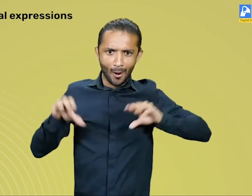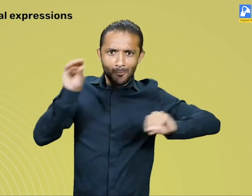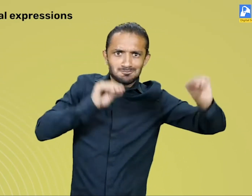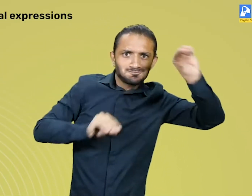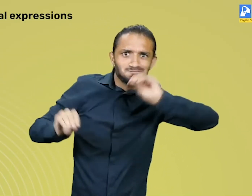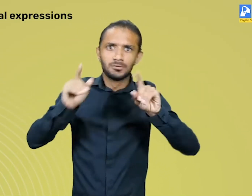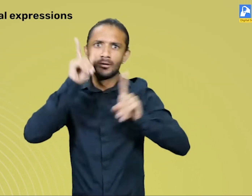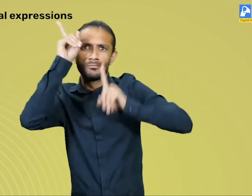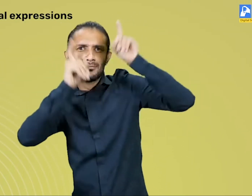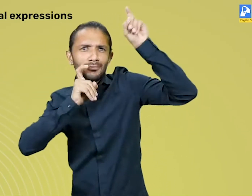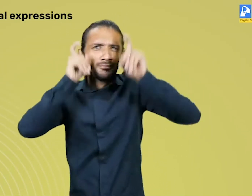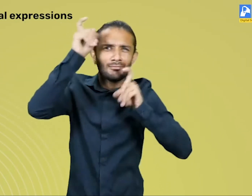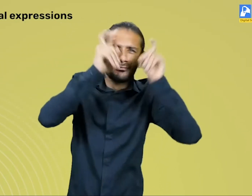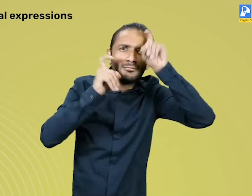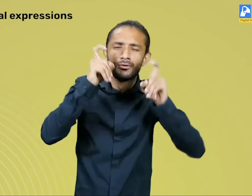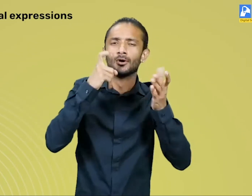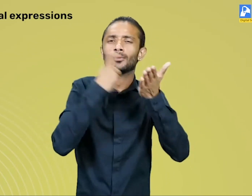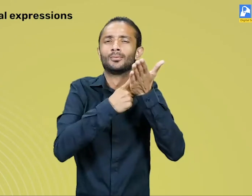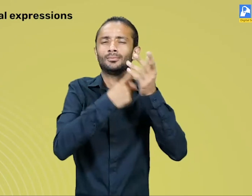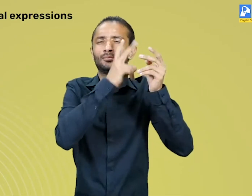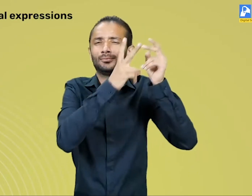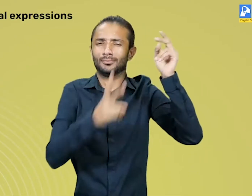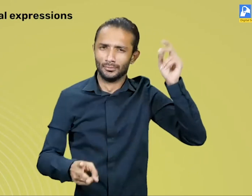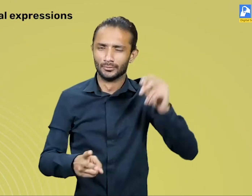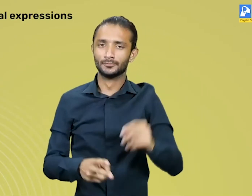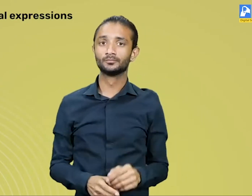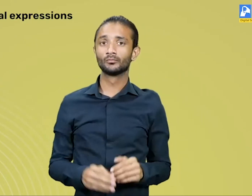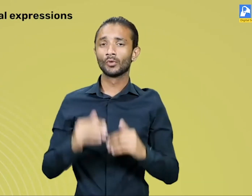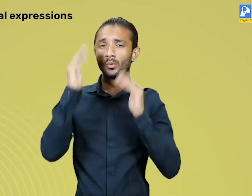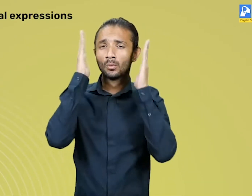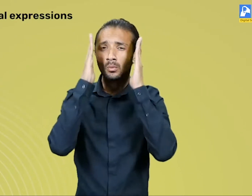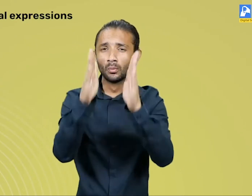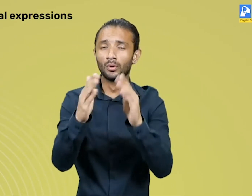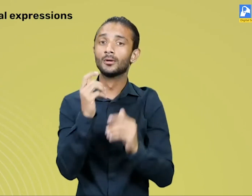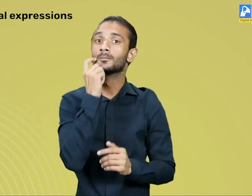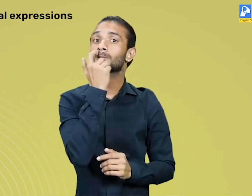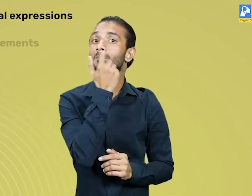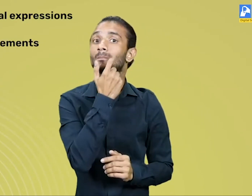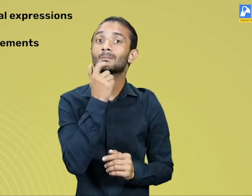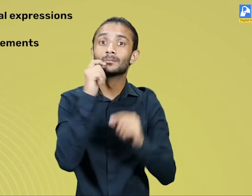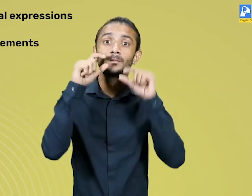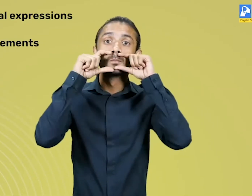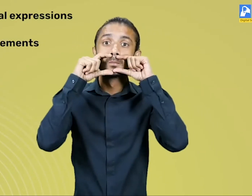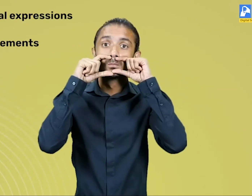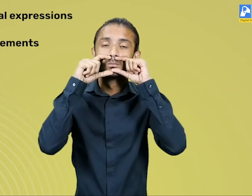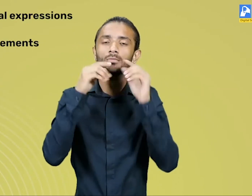Each of these movements and facial expressions has its own set of rules. Now, I will focus on mouth movements.